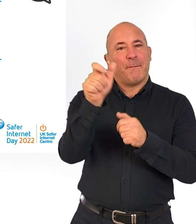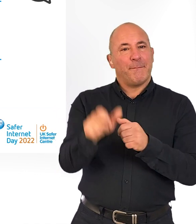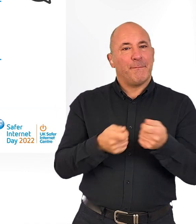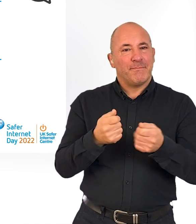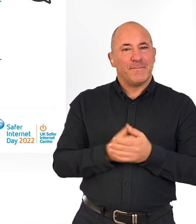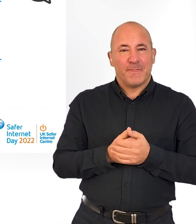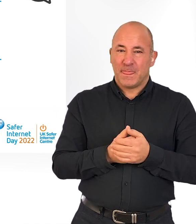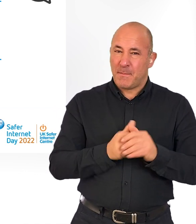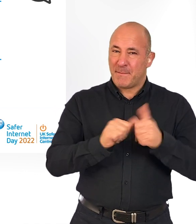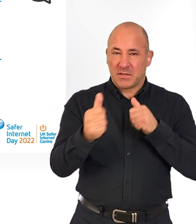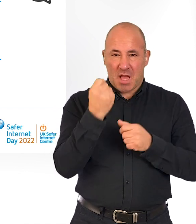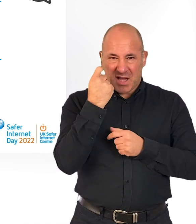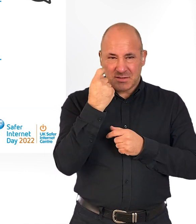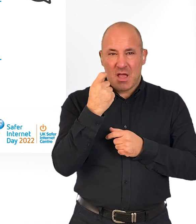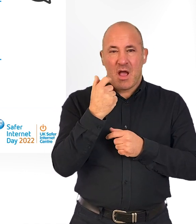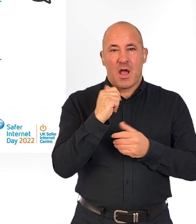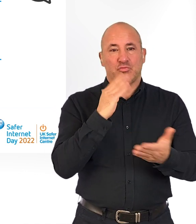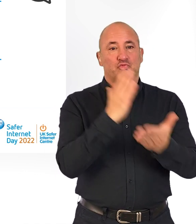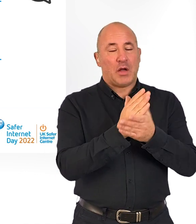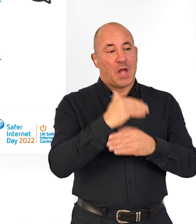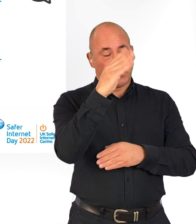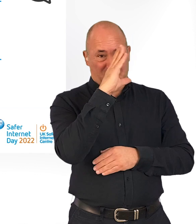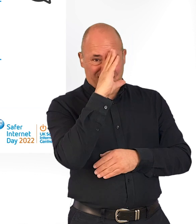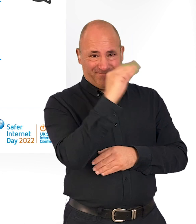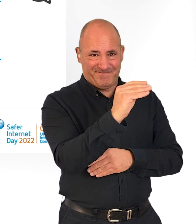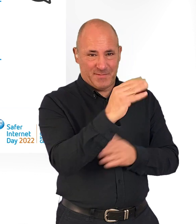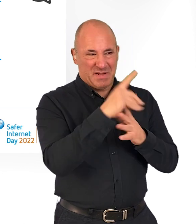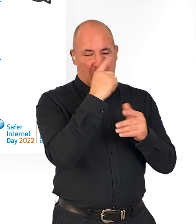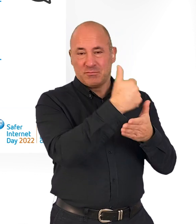It is always a good idea to let a trusted adult know too, so they can support you if needed.